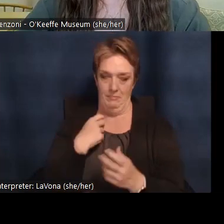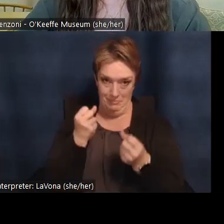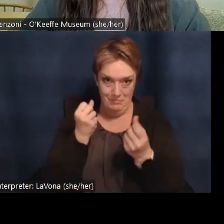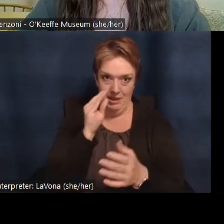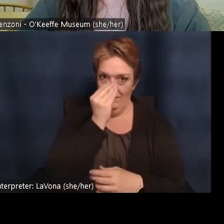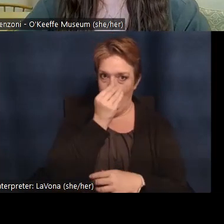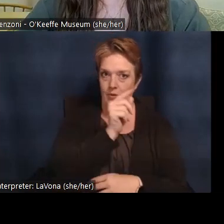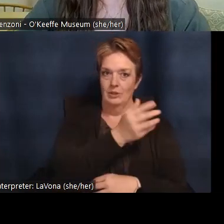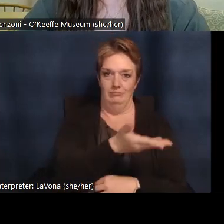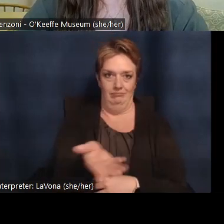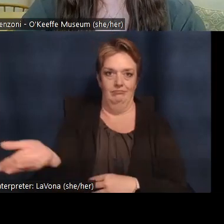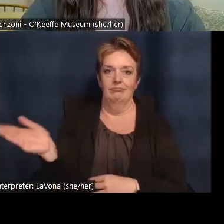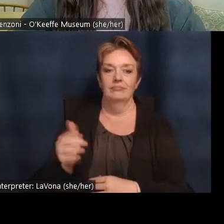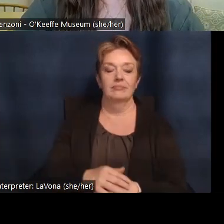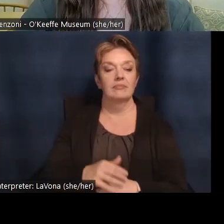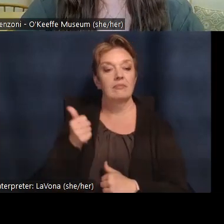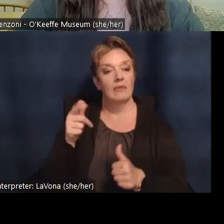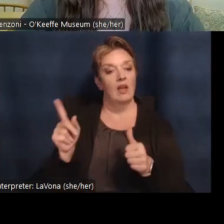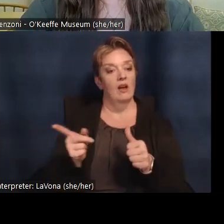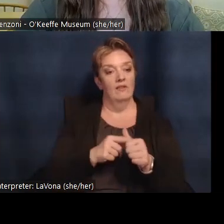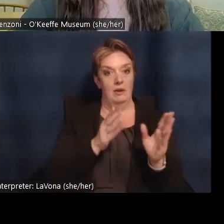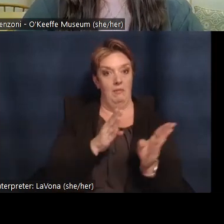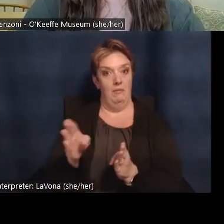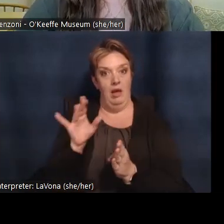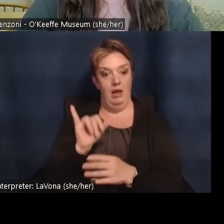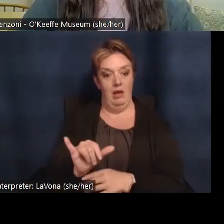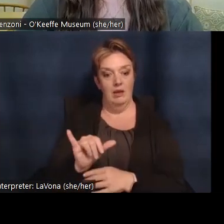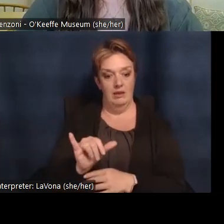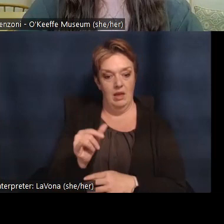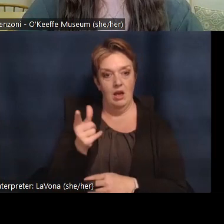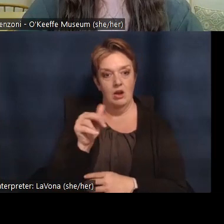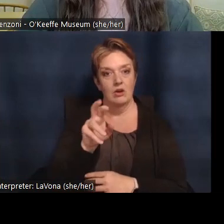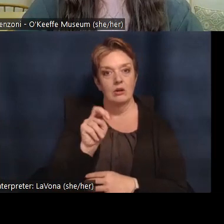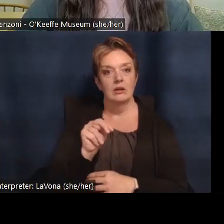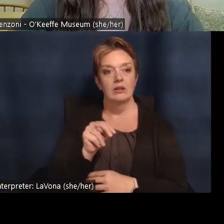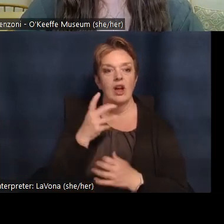When O’Keeffe was first planning the garden, she wanted to plant all of the flowers she had painted in New York,